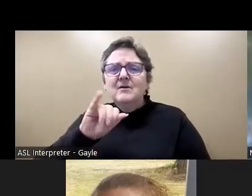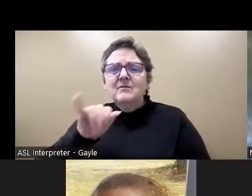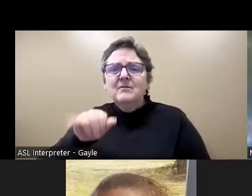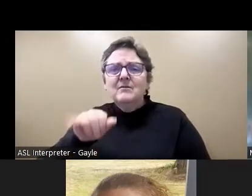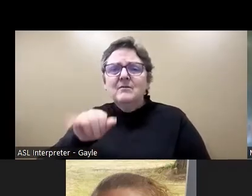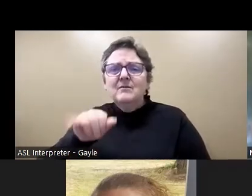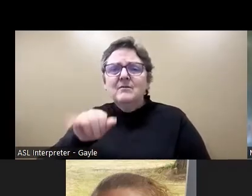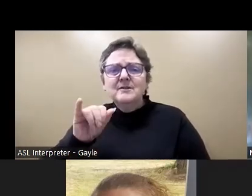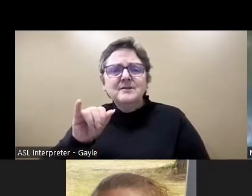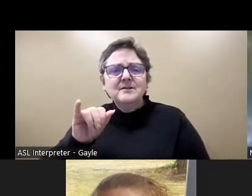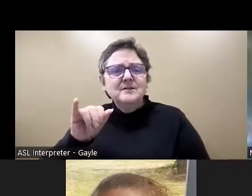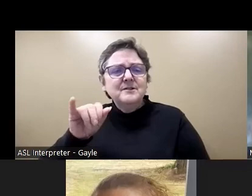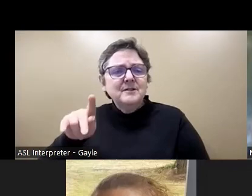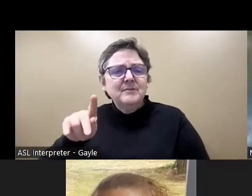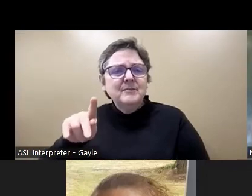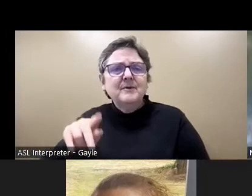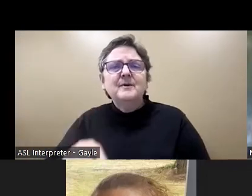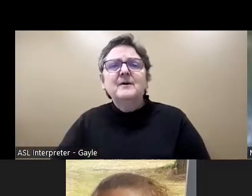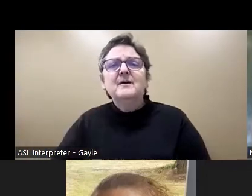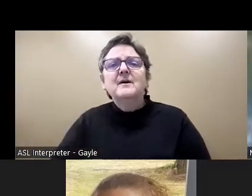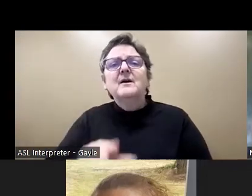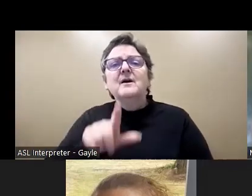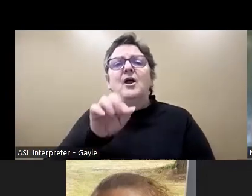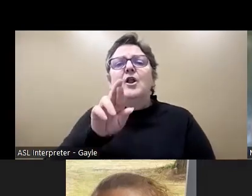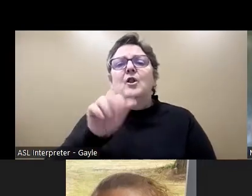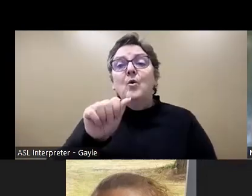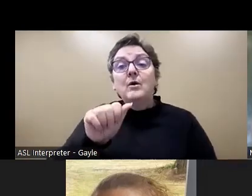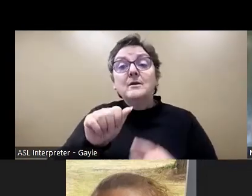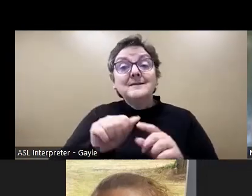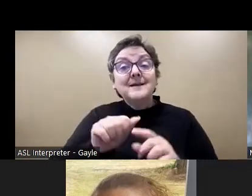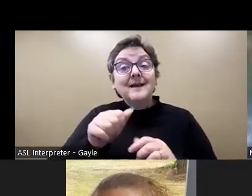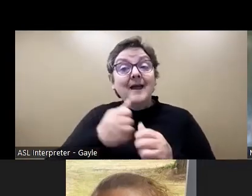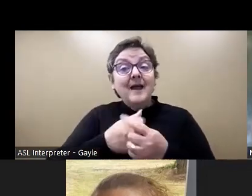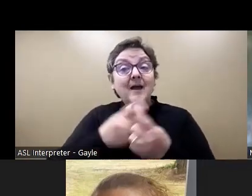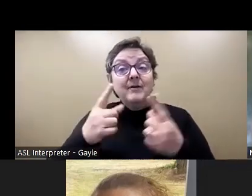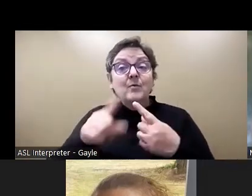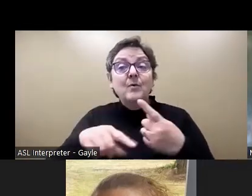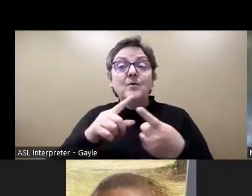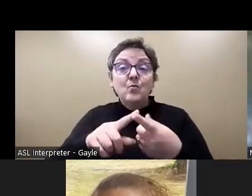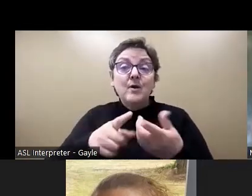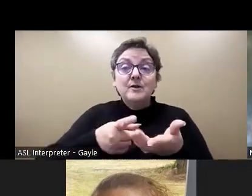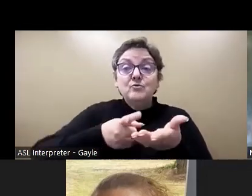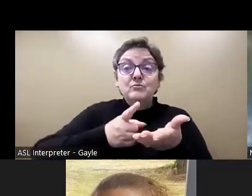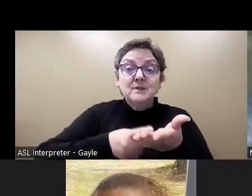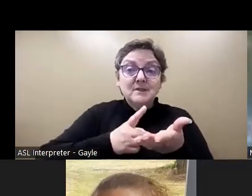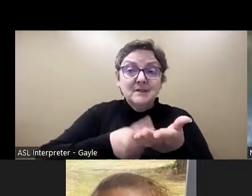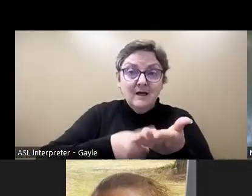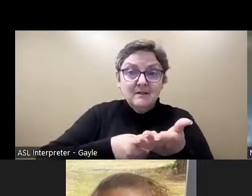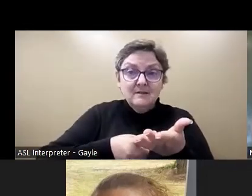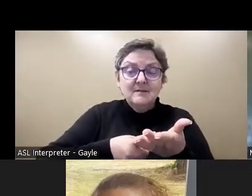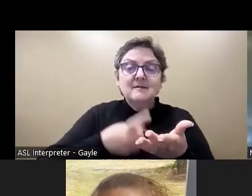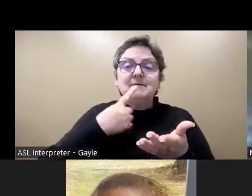can I ask everyone to introduce your organization please, and your region. So we know a bit of the context from where you're speaking.